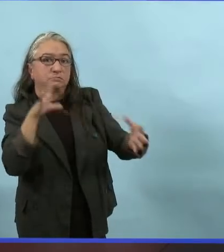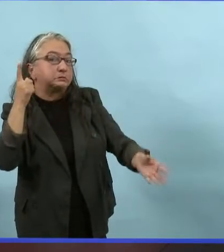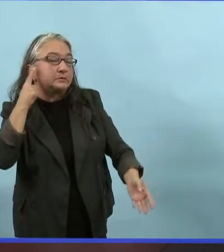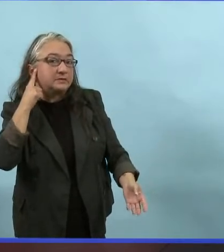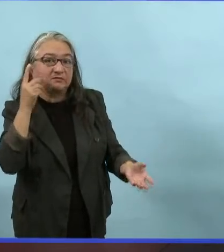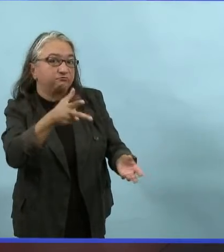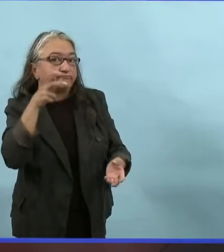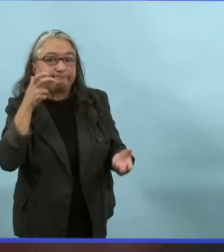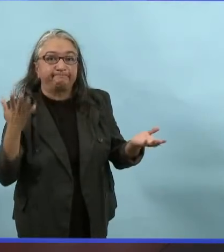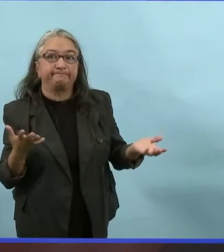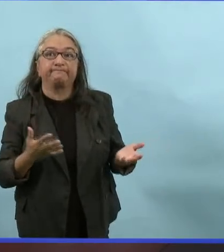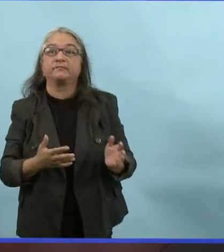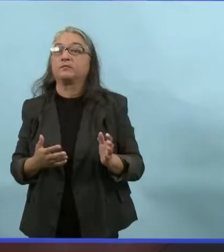okay i'll try again if you can hear me now